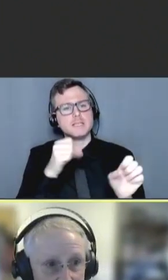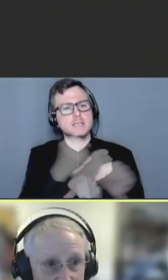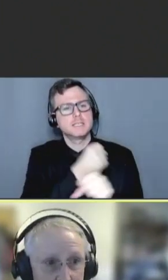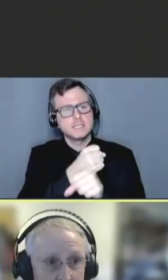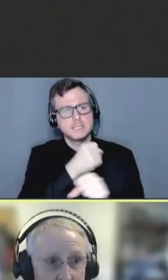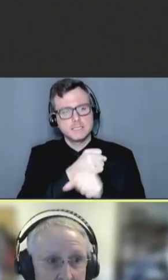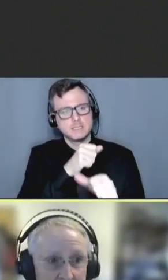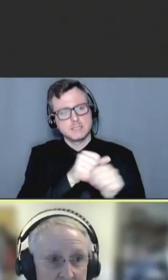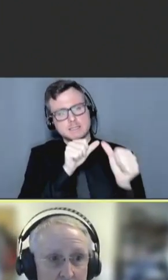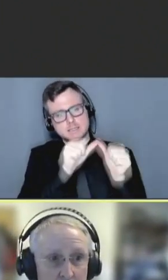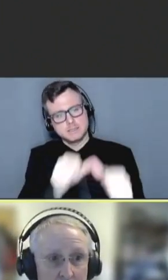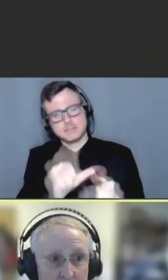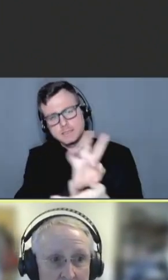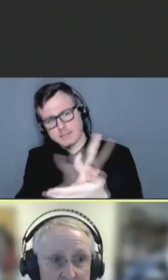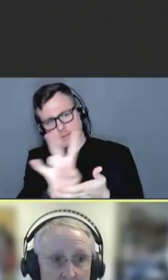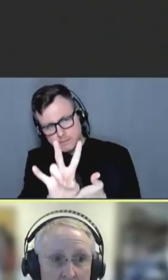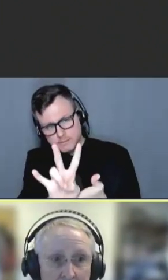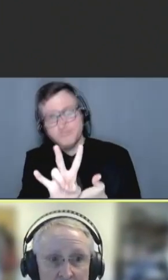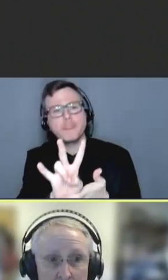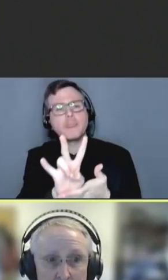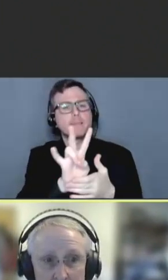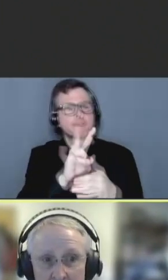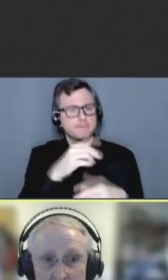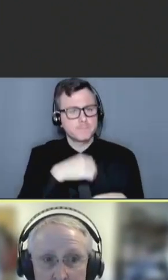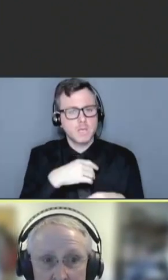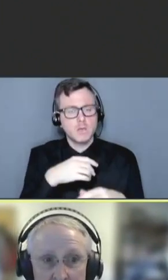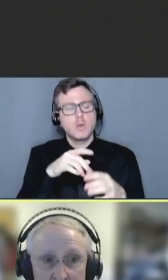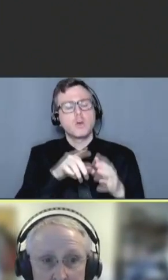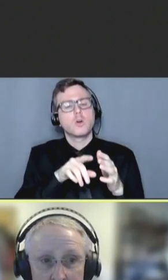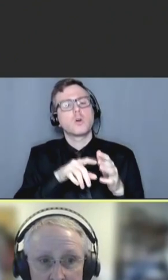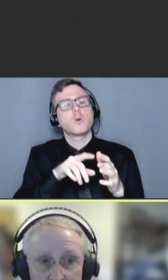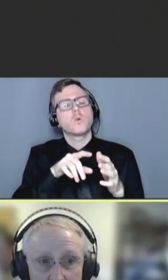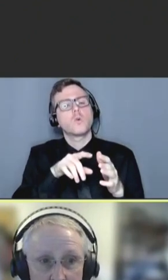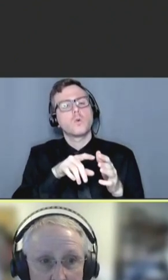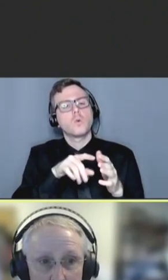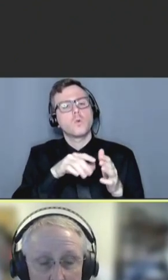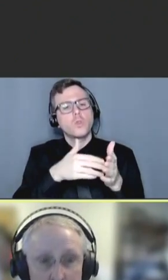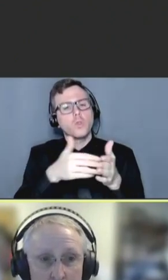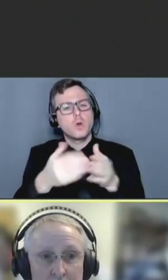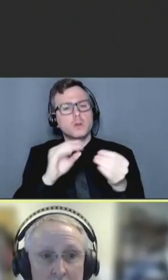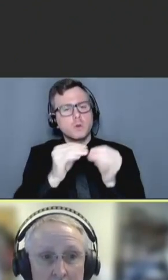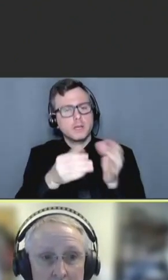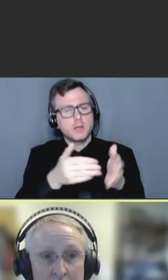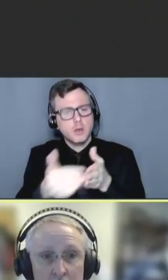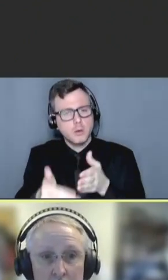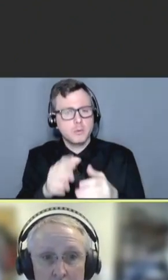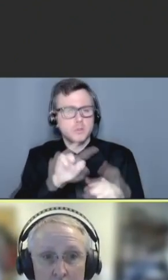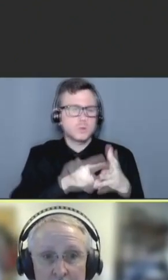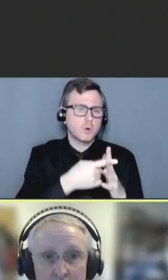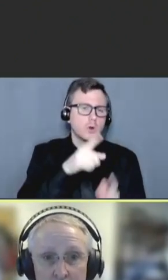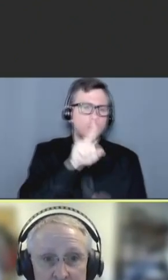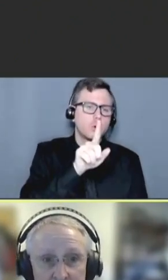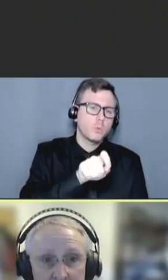for seven weeks. The weight ratio has slowly attenuated from initially around 1.9 to 1.47,